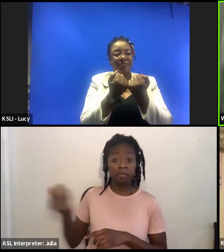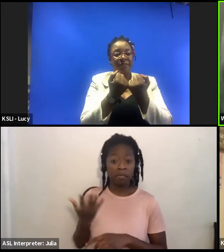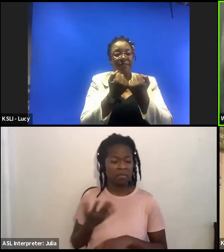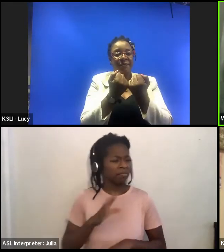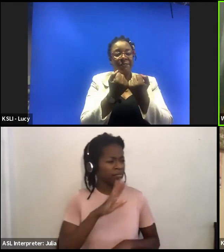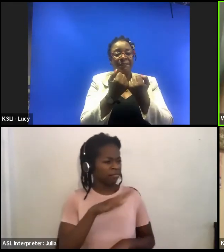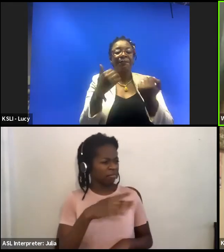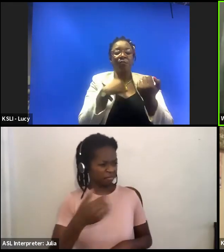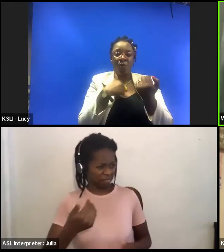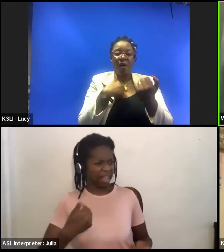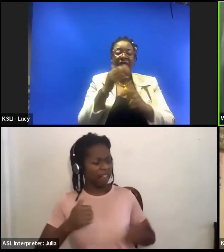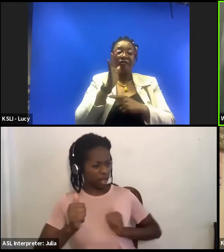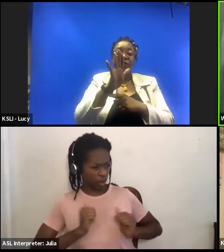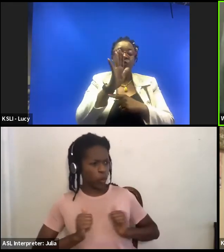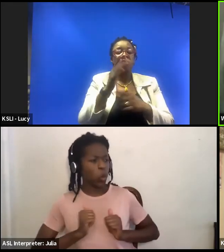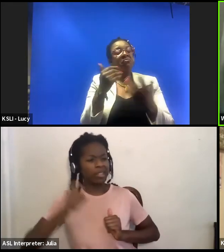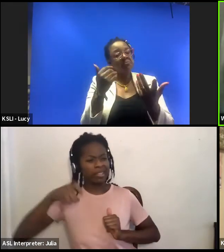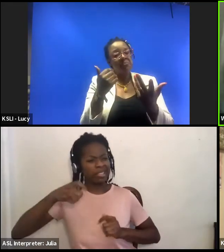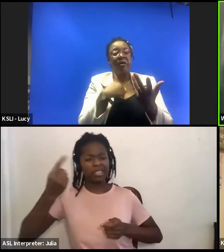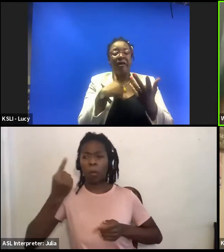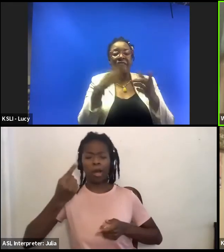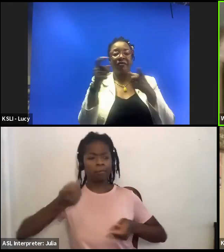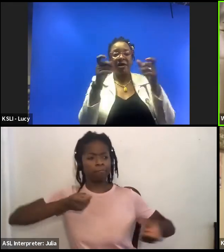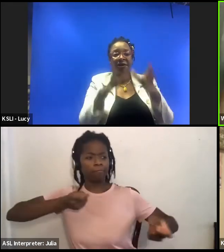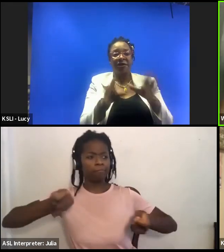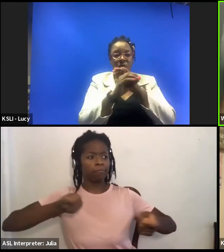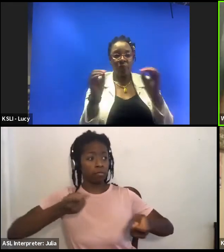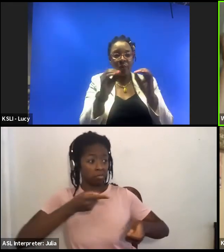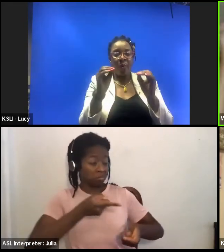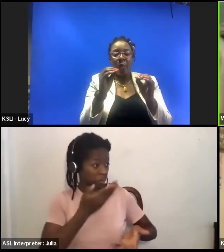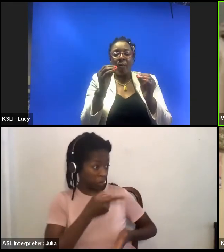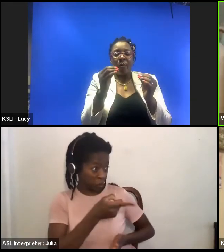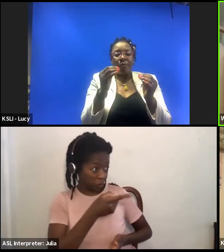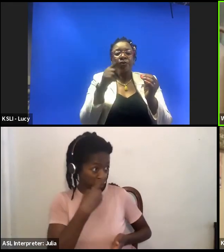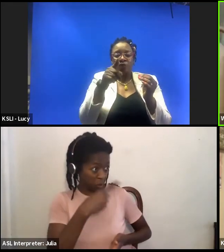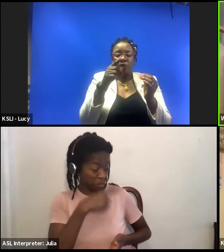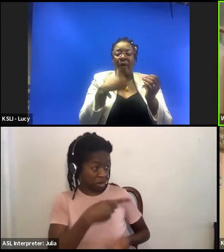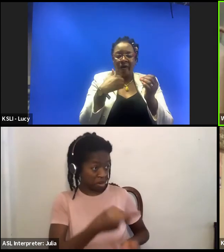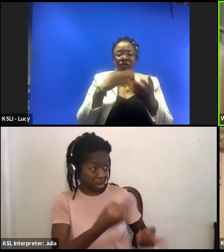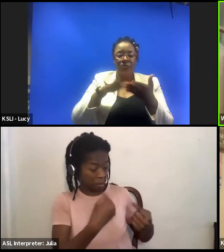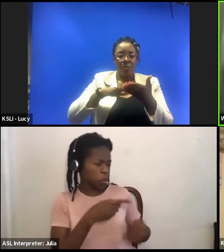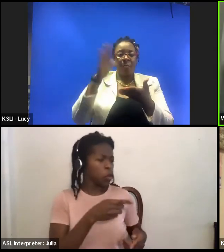How about you come in 'cause you have more "professional experience"